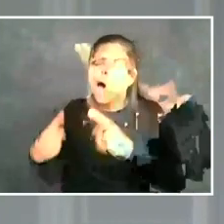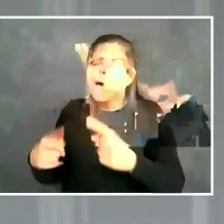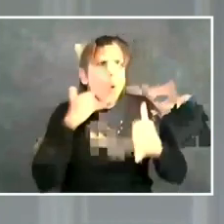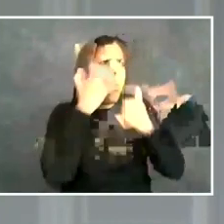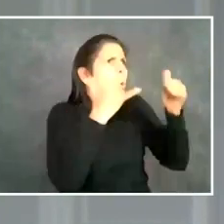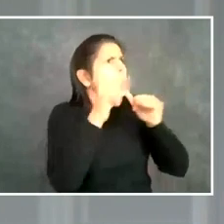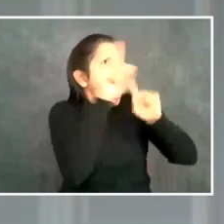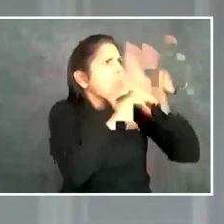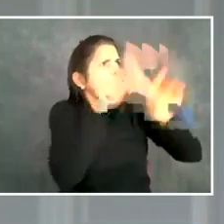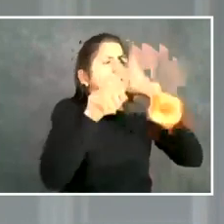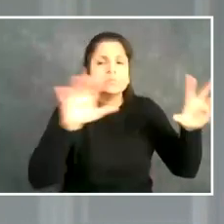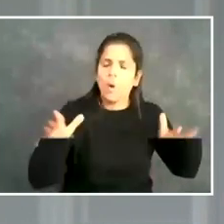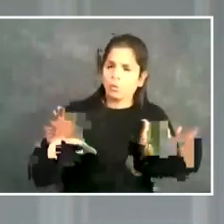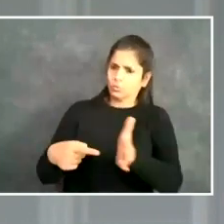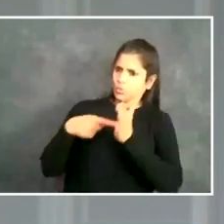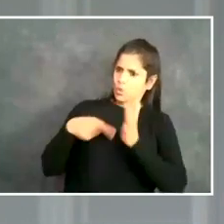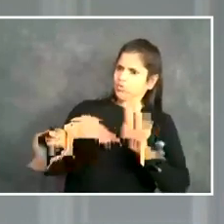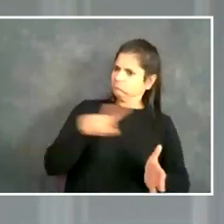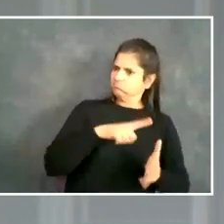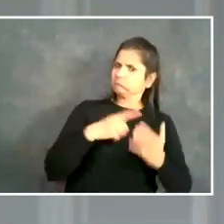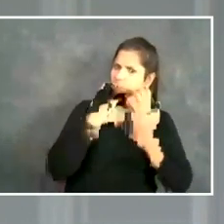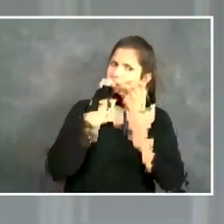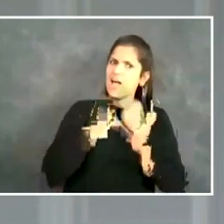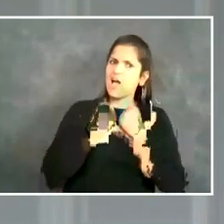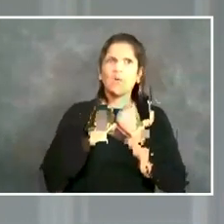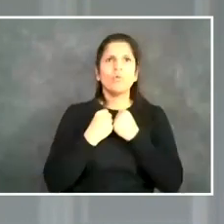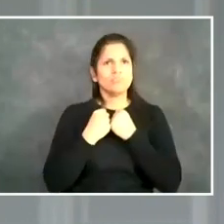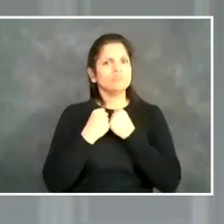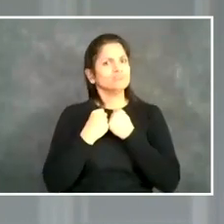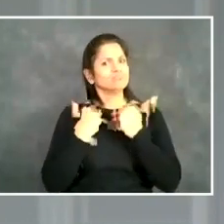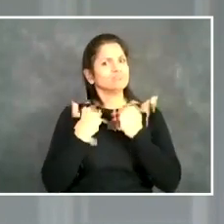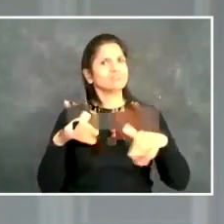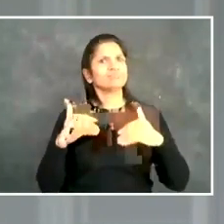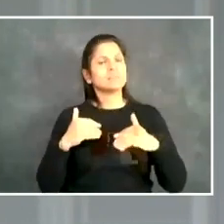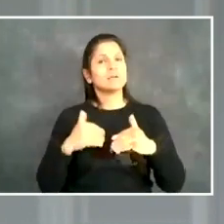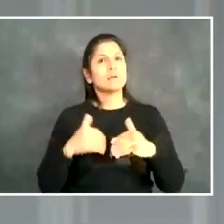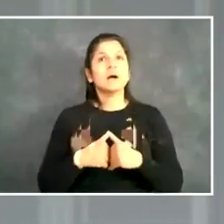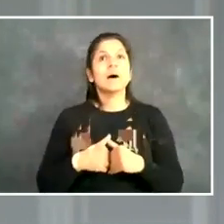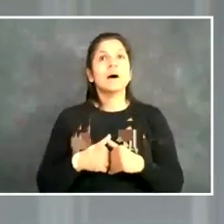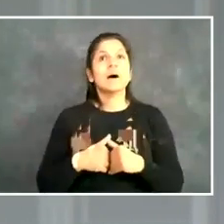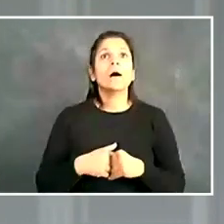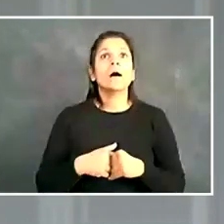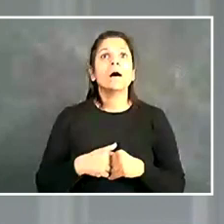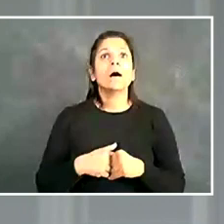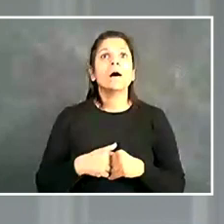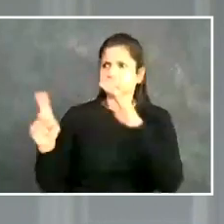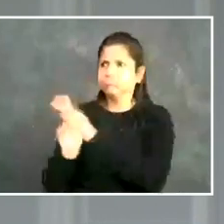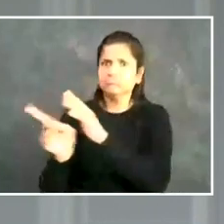OVERALL, WE'VE SEEN REALLY FEW, WHEN YOU THINK OF THE TENS AND HUNDREDS OF THOUSANDS OF INTERACTIONS ACROSS THE CITY IN